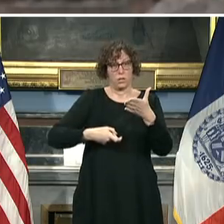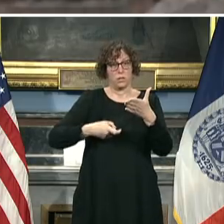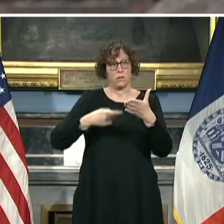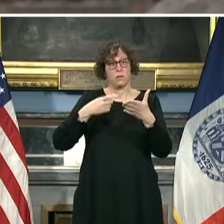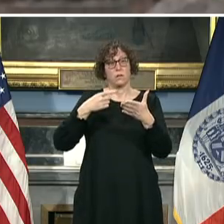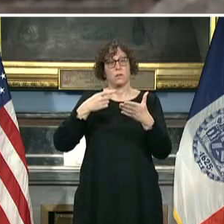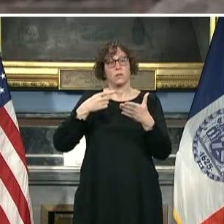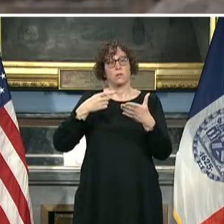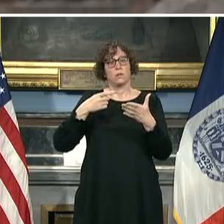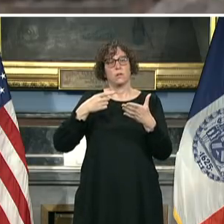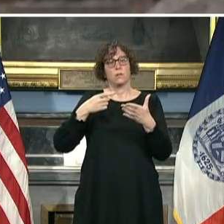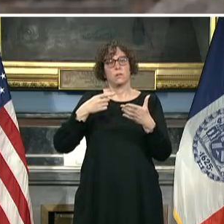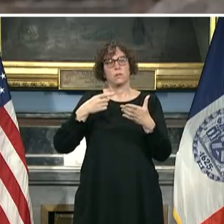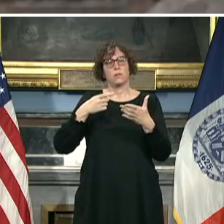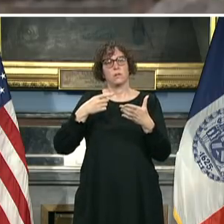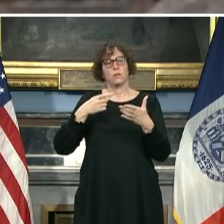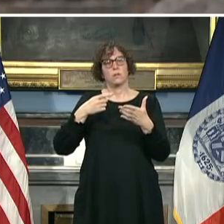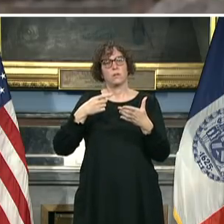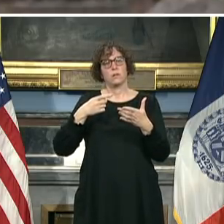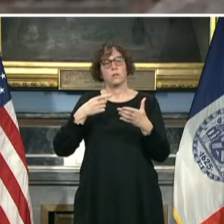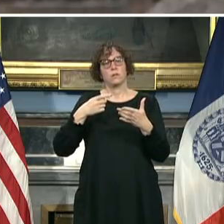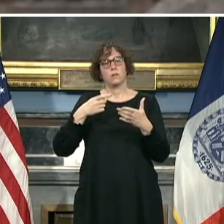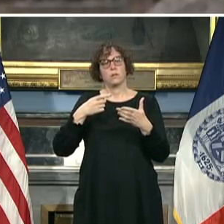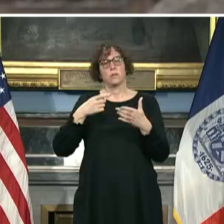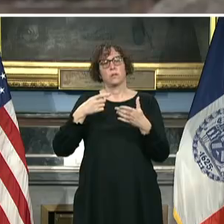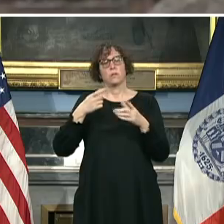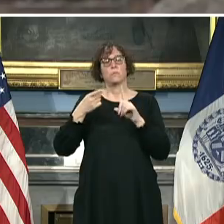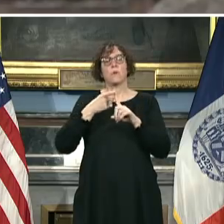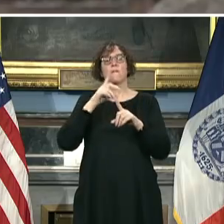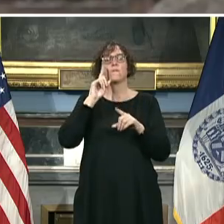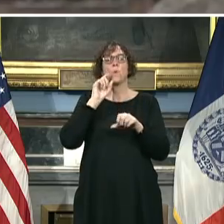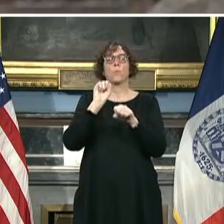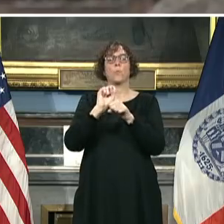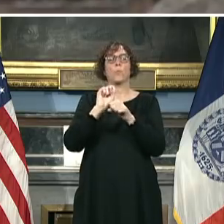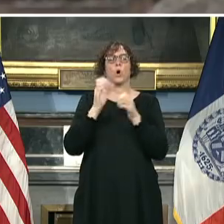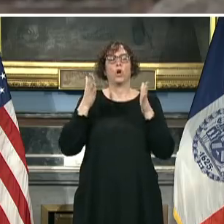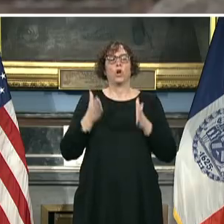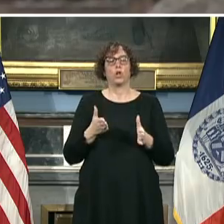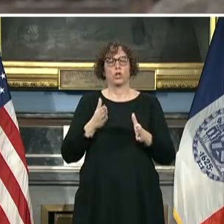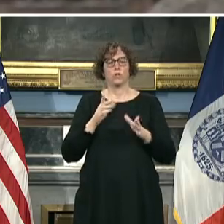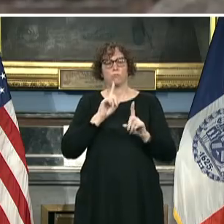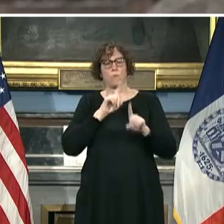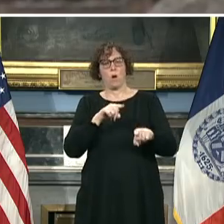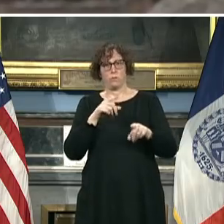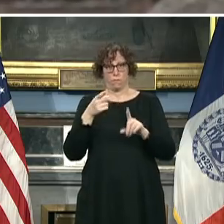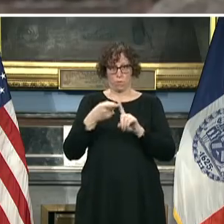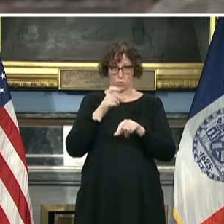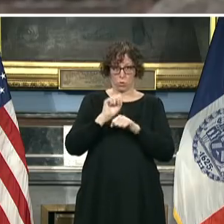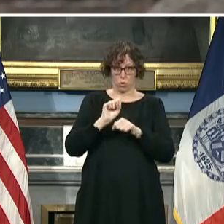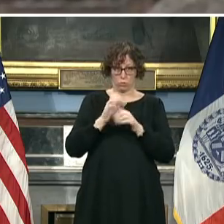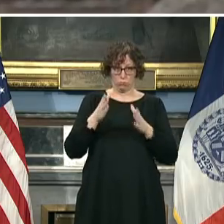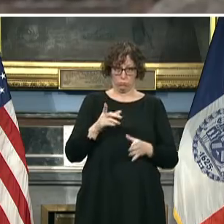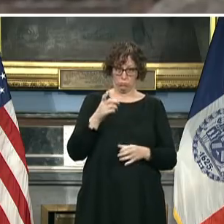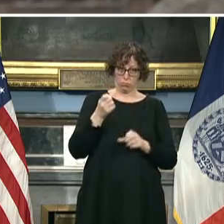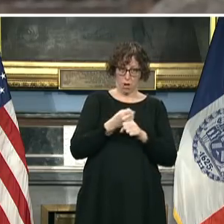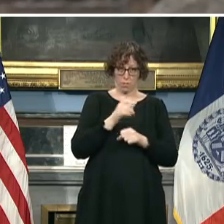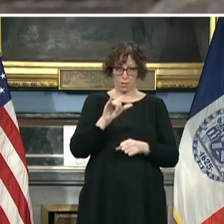T CHEOST OF PROVIDERS, FOSTER CARE AND FRONT-LINE WORKERS, HOW DOES